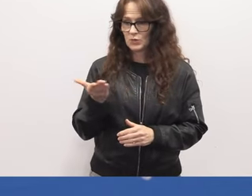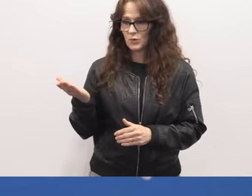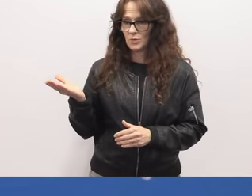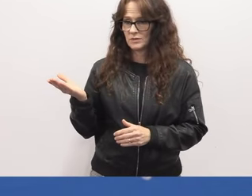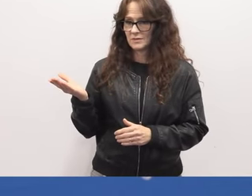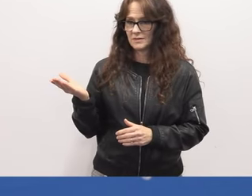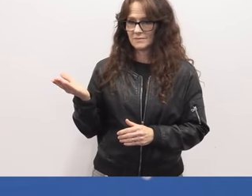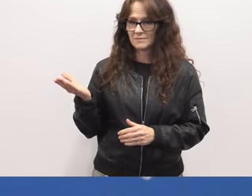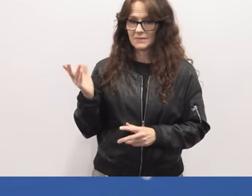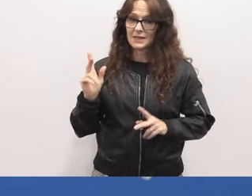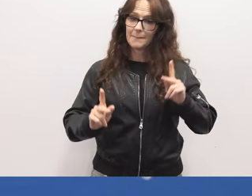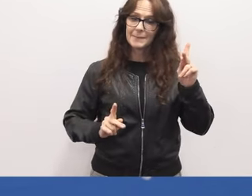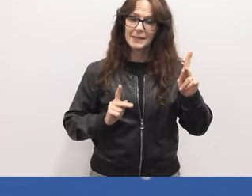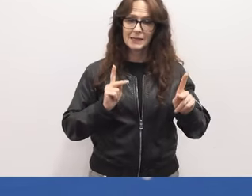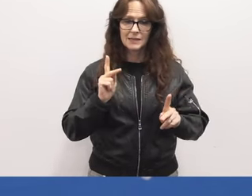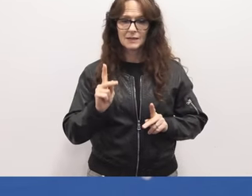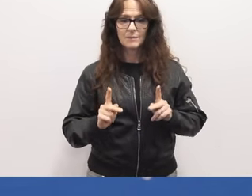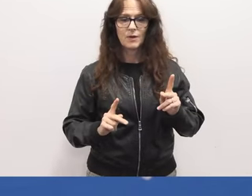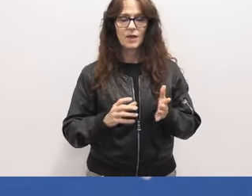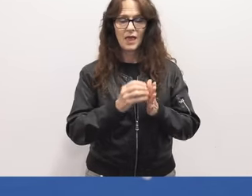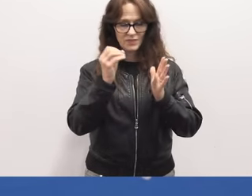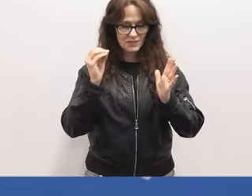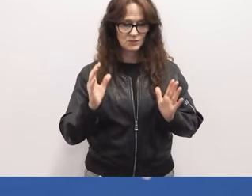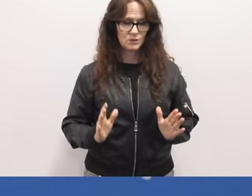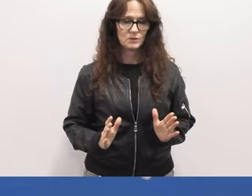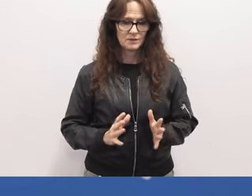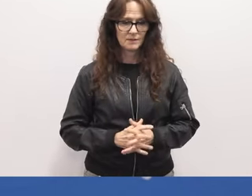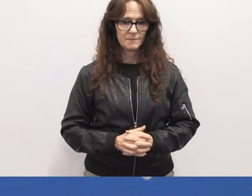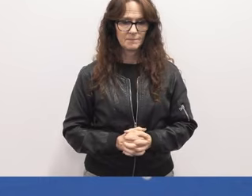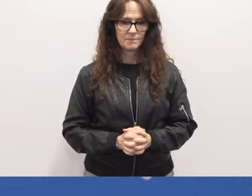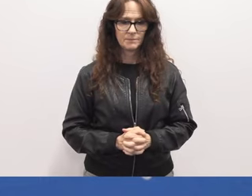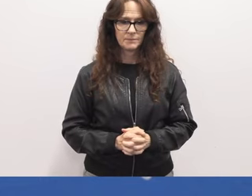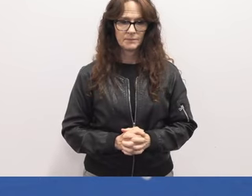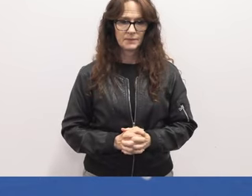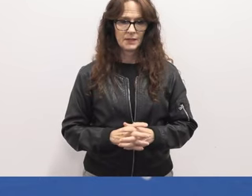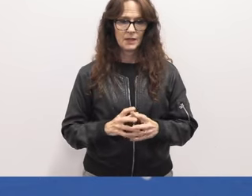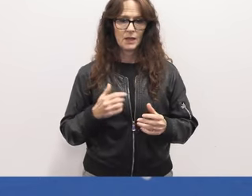which is the, our people and our students. So we will take a break.